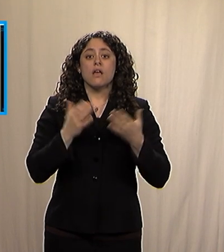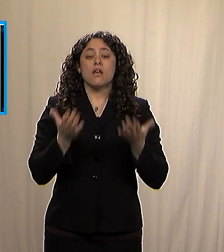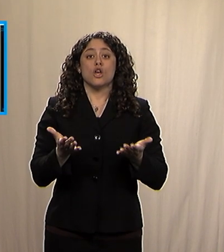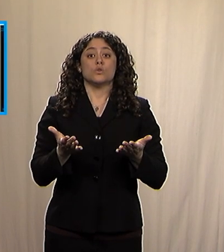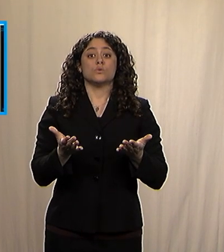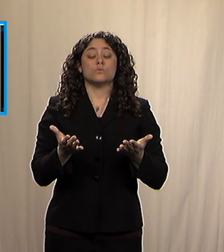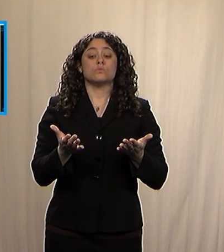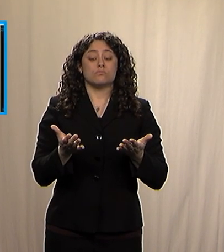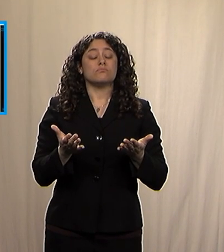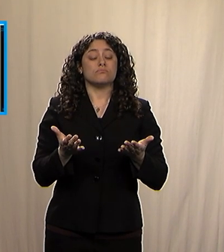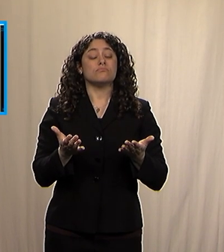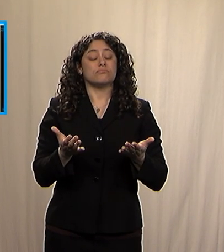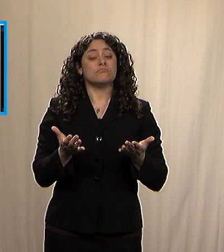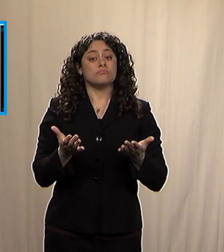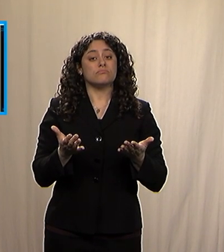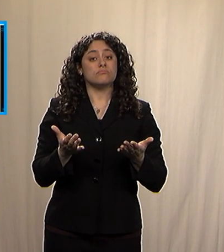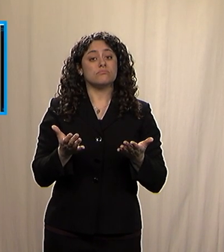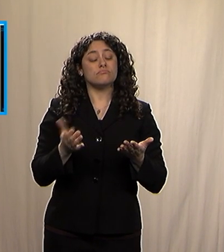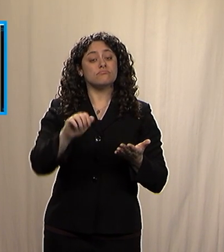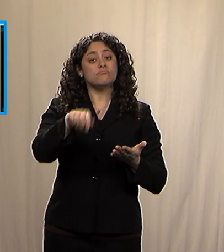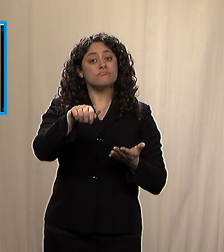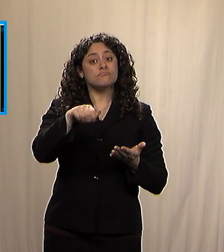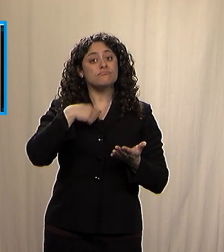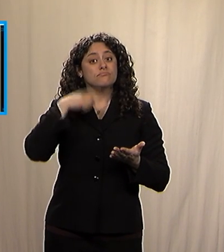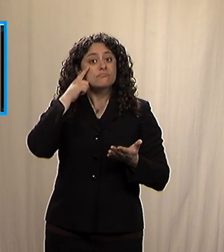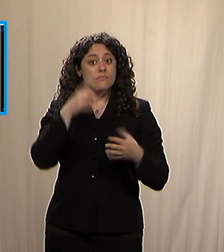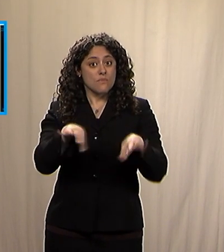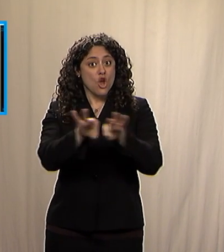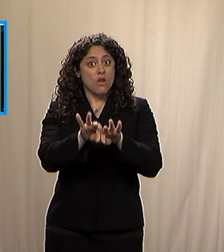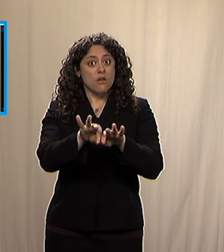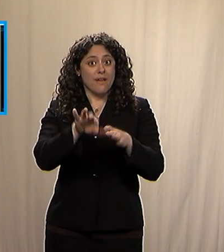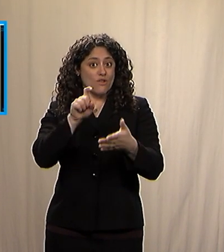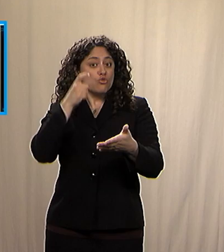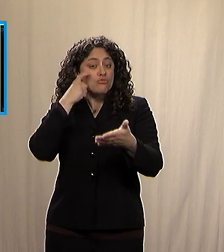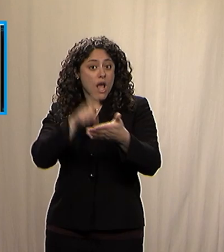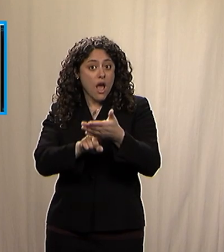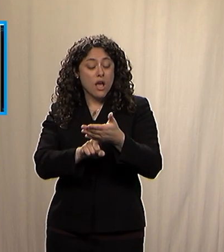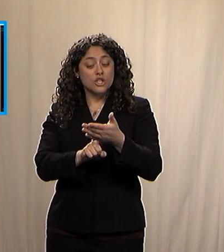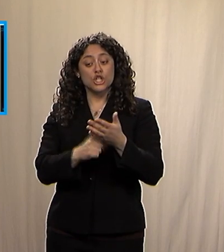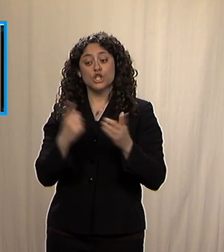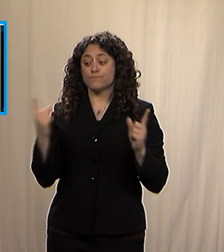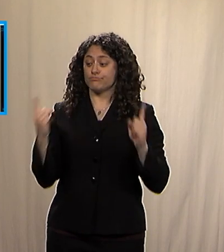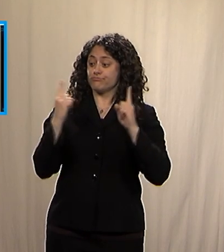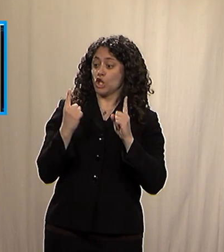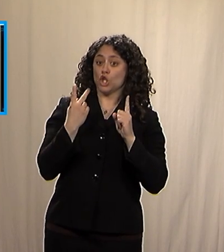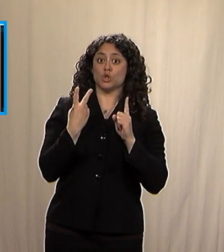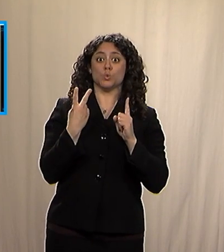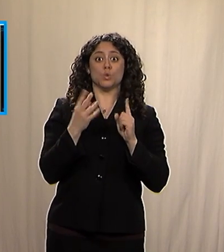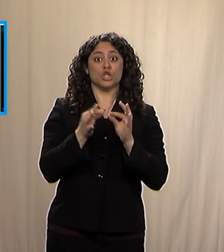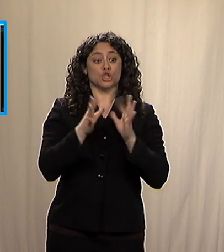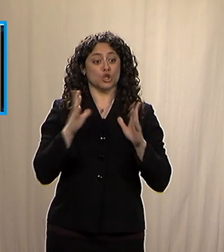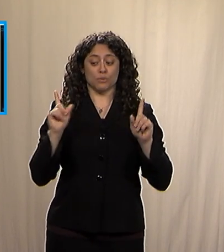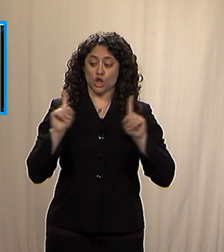that we are different people. Just as interpreters have different linguistic skills,